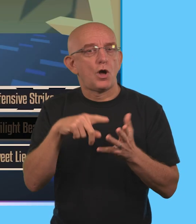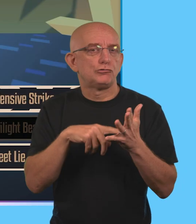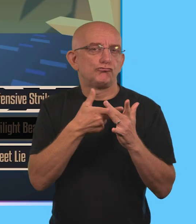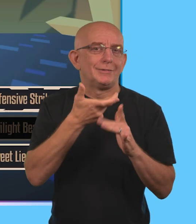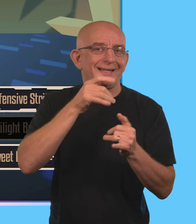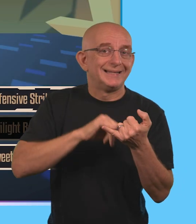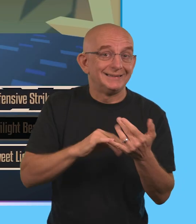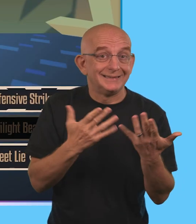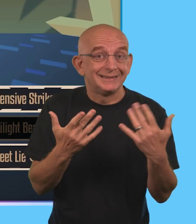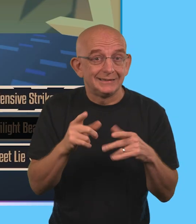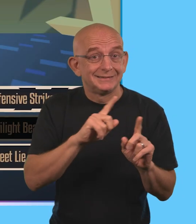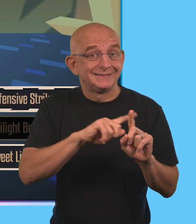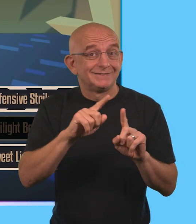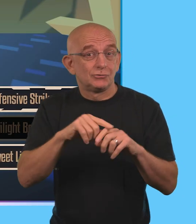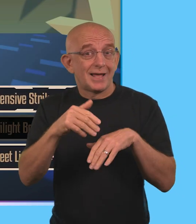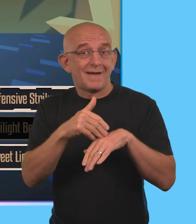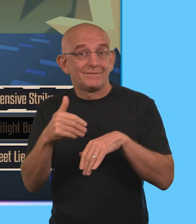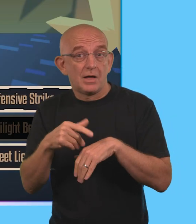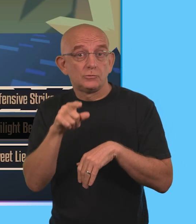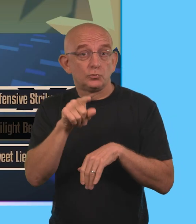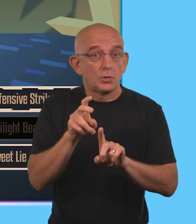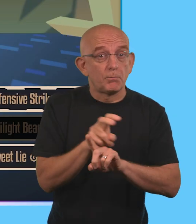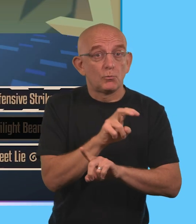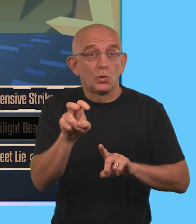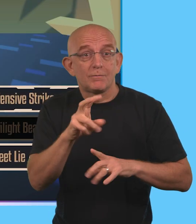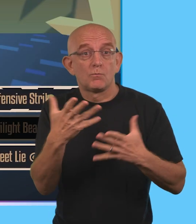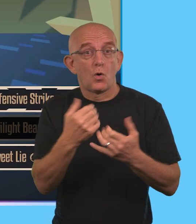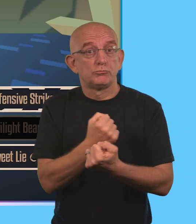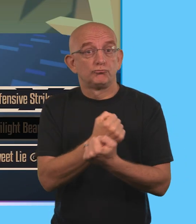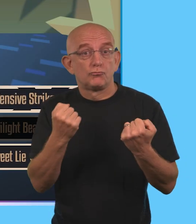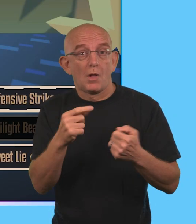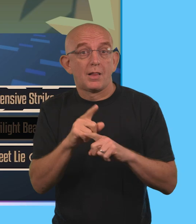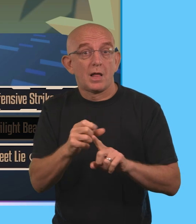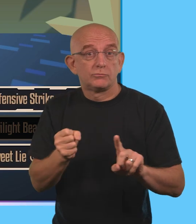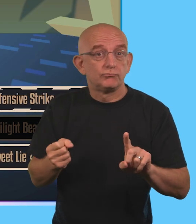Different effects can make your moves even stronger, such as rolling a double or matching